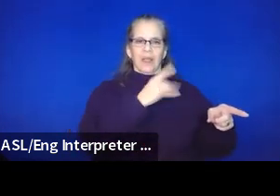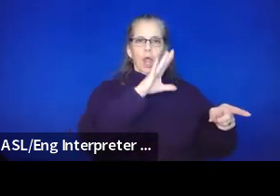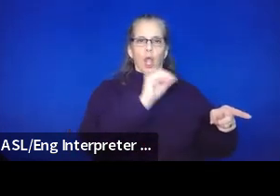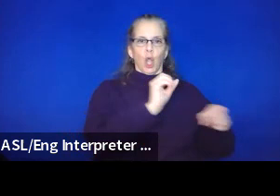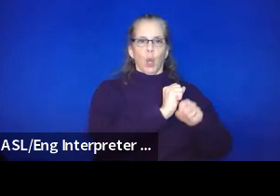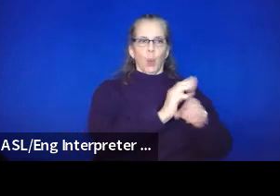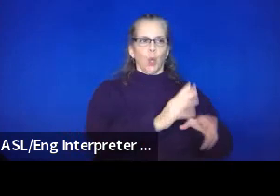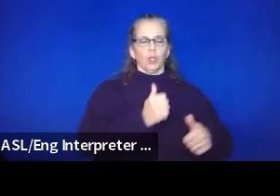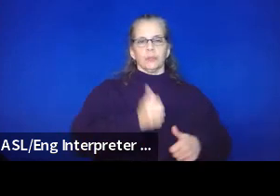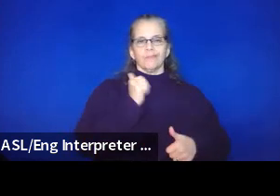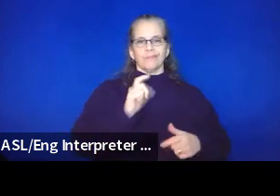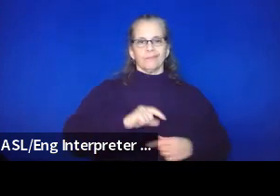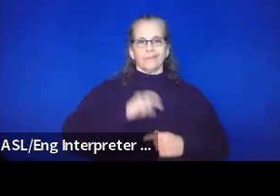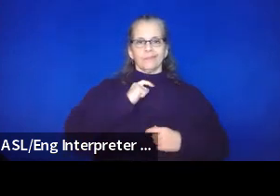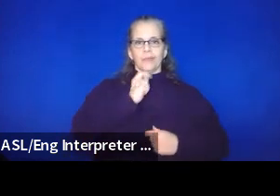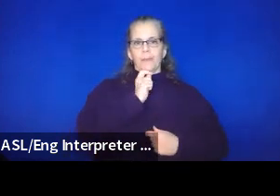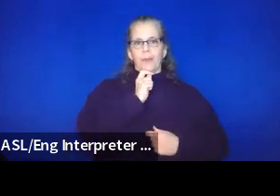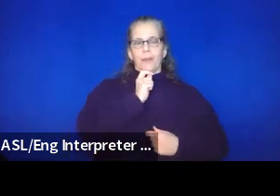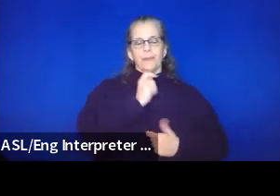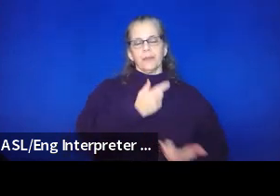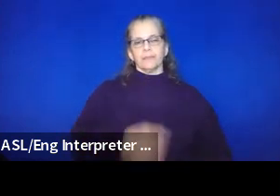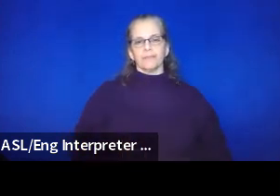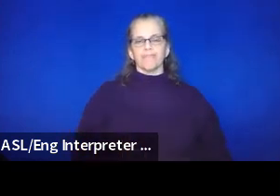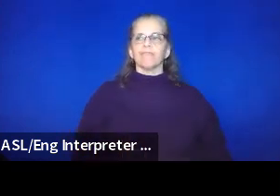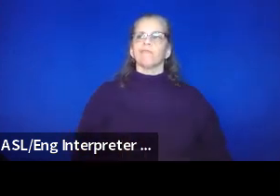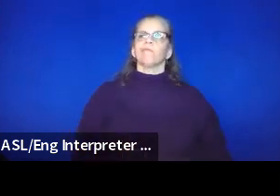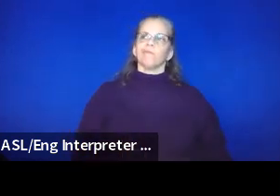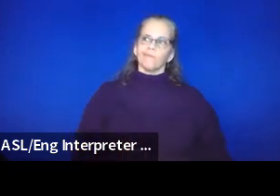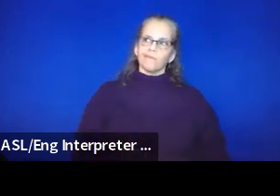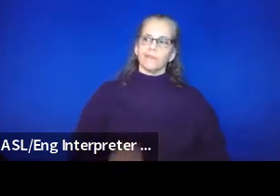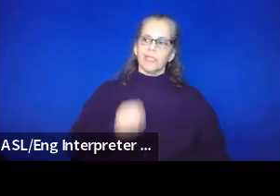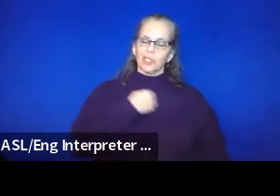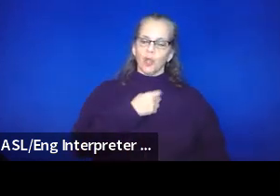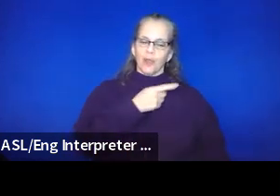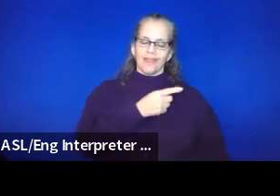Sorry, if they're not willing to wear microphones, they're putting